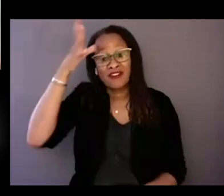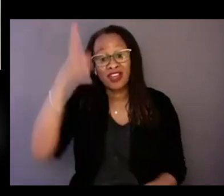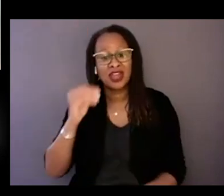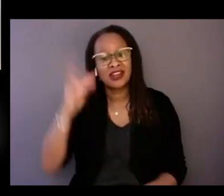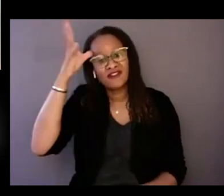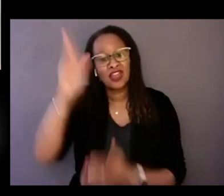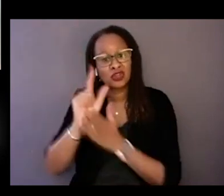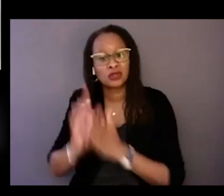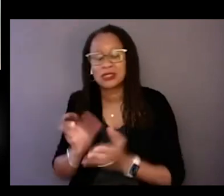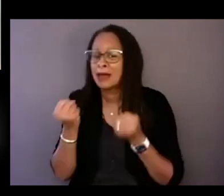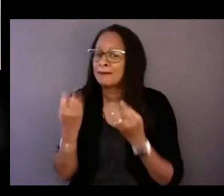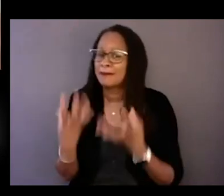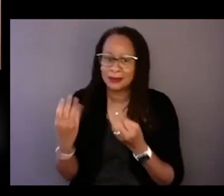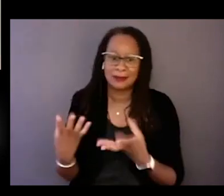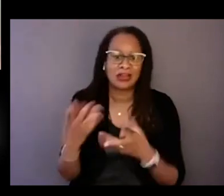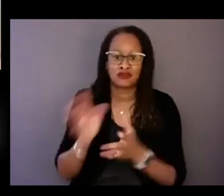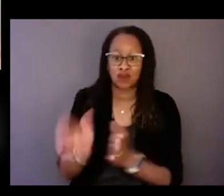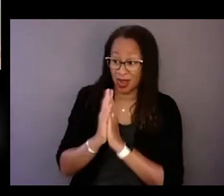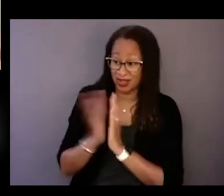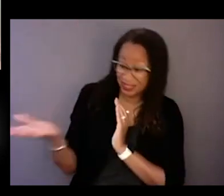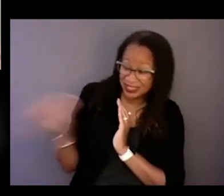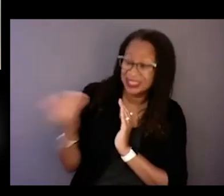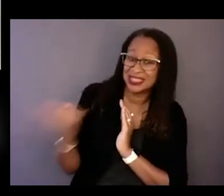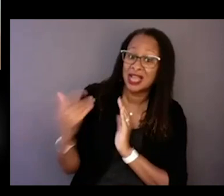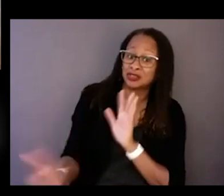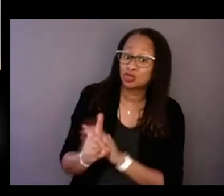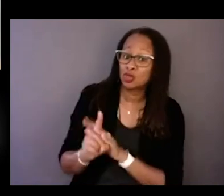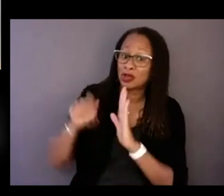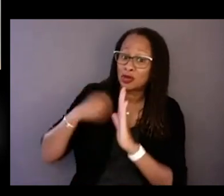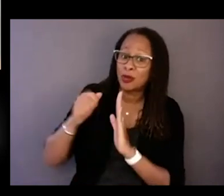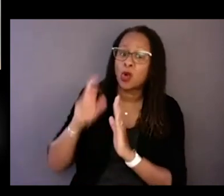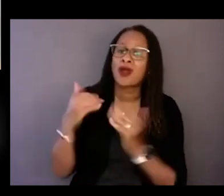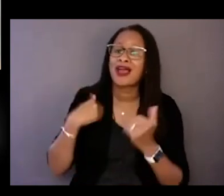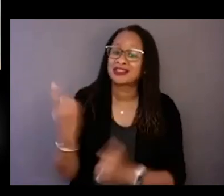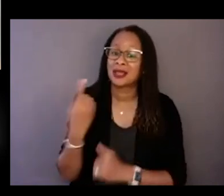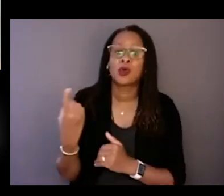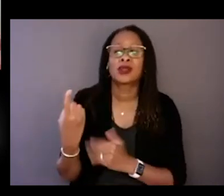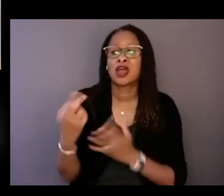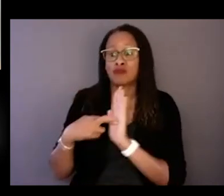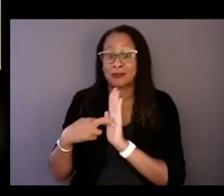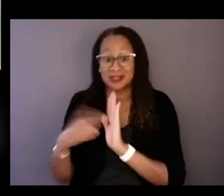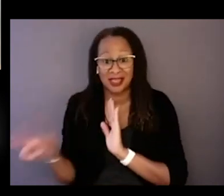We've made multiple requests for them to appear on camera or to have someone appear on camera to provide their perspective.